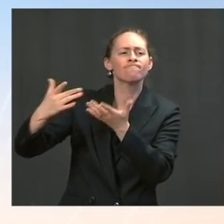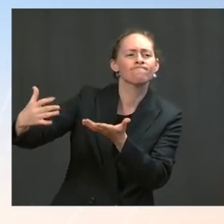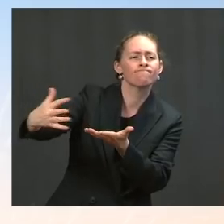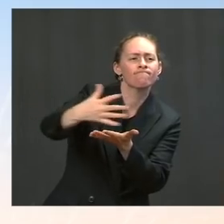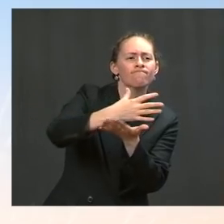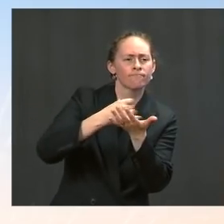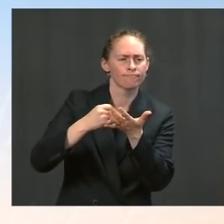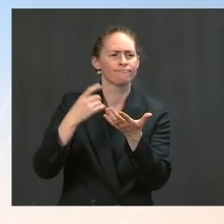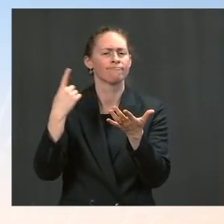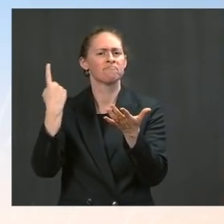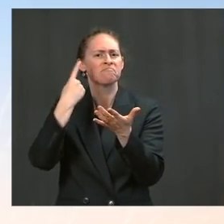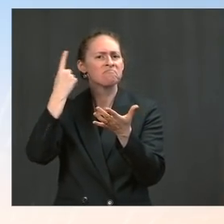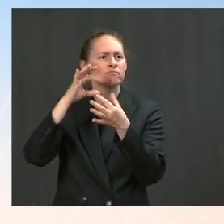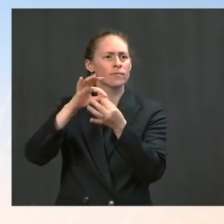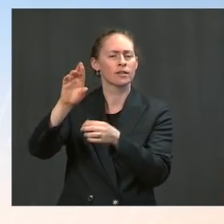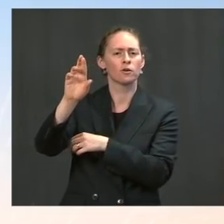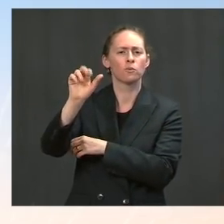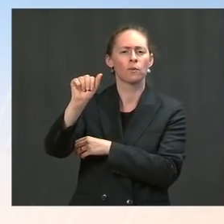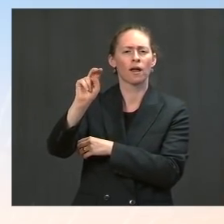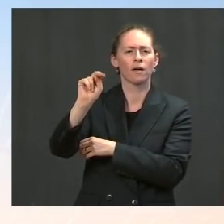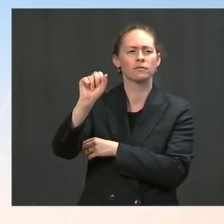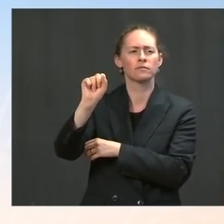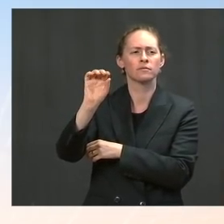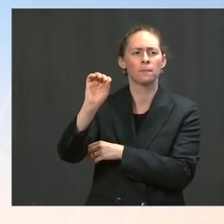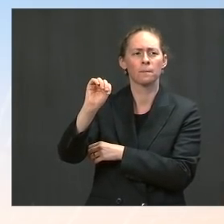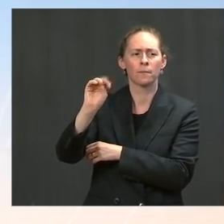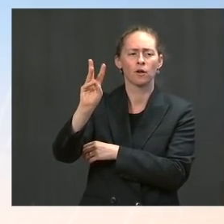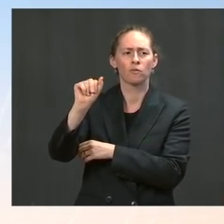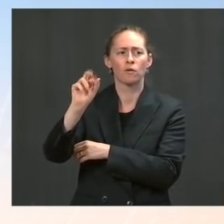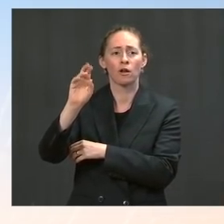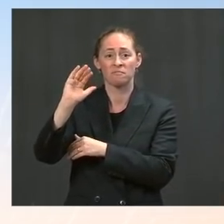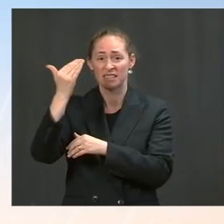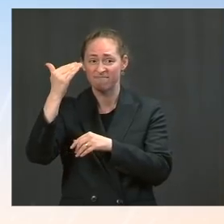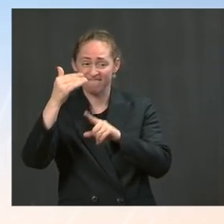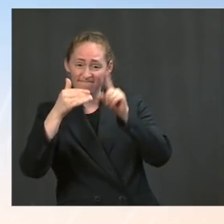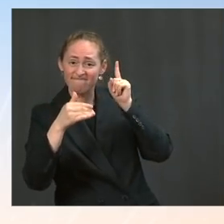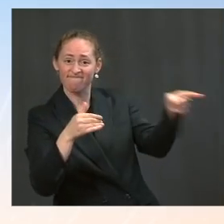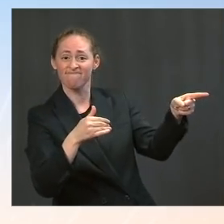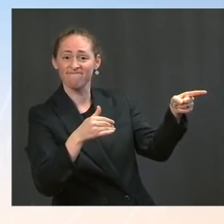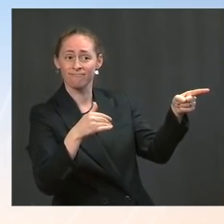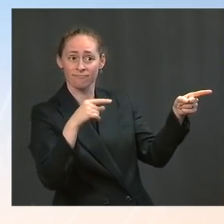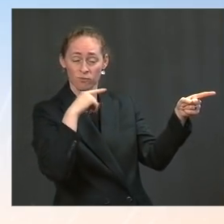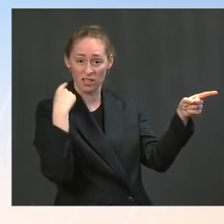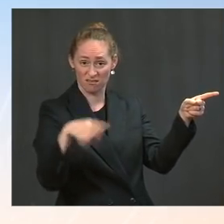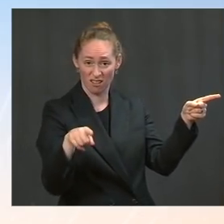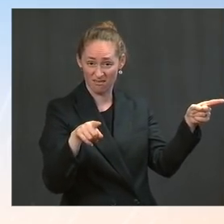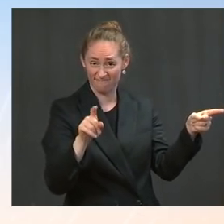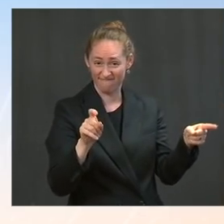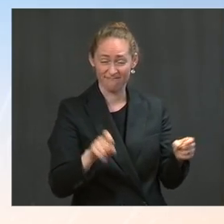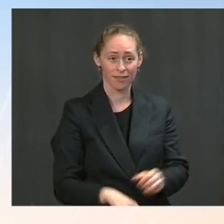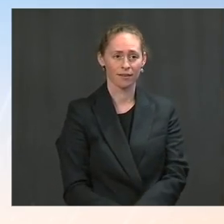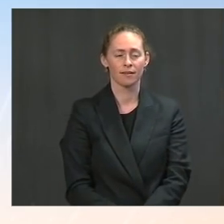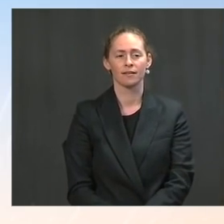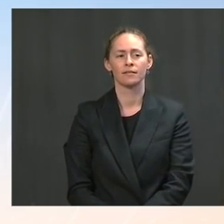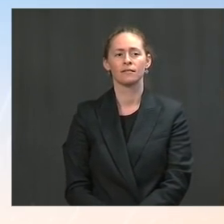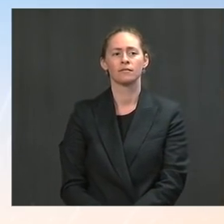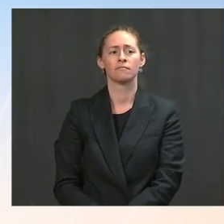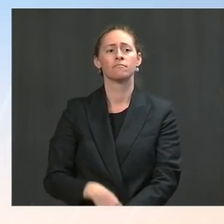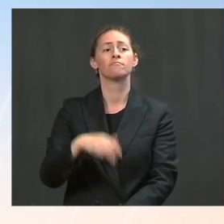And has it been concluded that the RNC was indeed hacked? Ms. Psaki: Well, first, I would say: The RNC put out a statement, when that news came out,